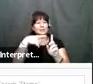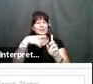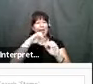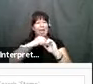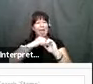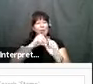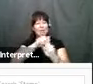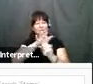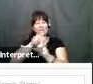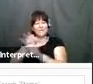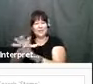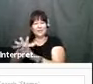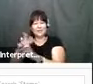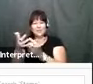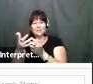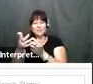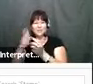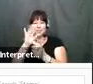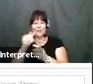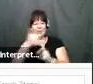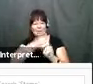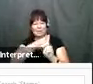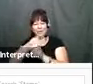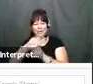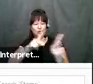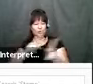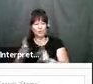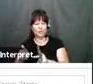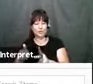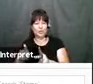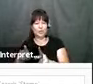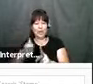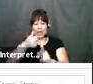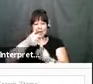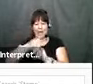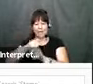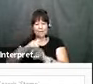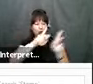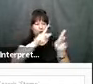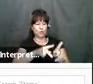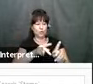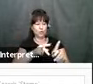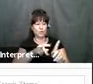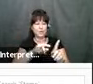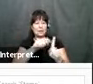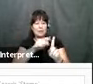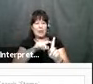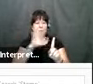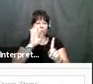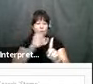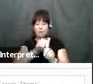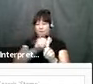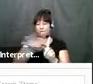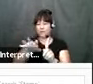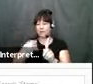So if your R-effective is one, each person is infecting one other person. If your R-effective is 2 then each